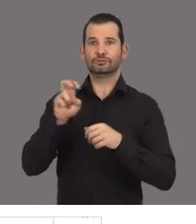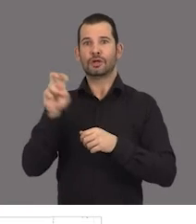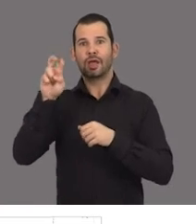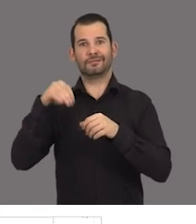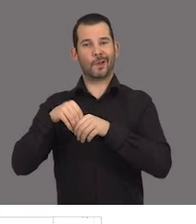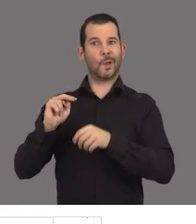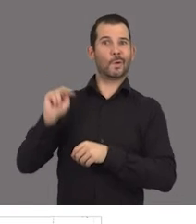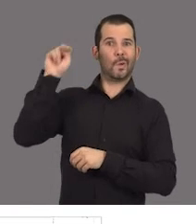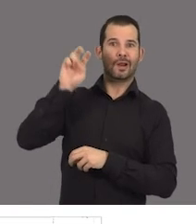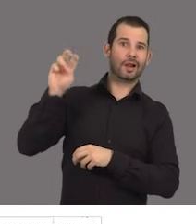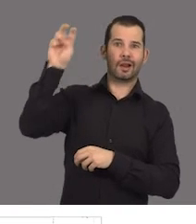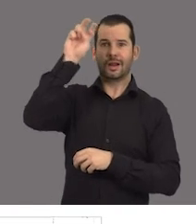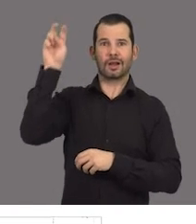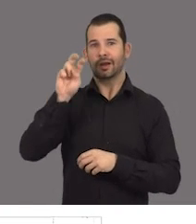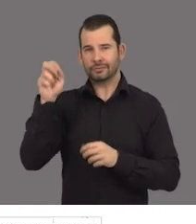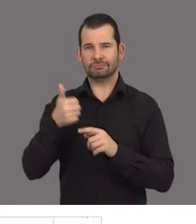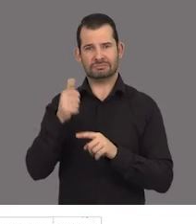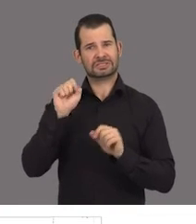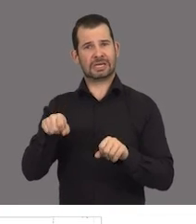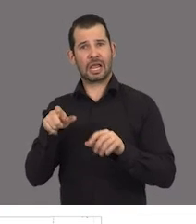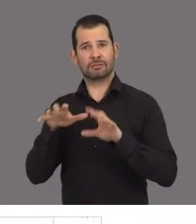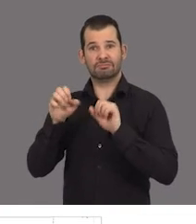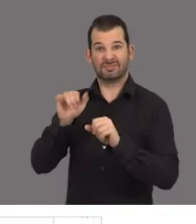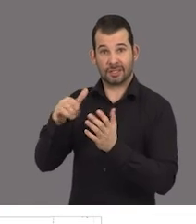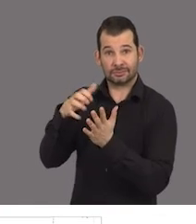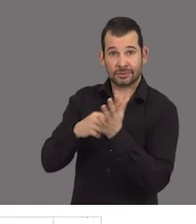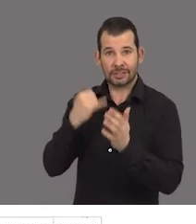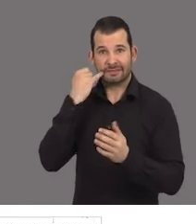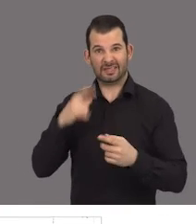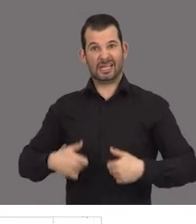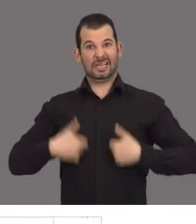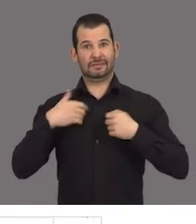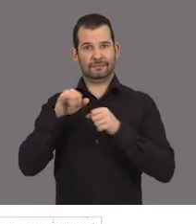You can claim these deductions if you lived in a prescribed northern zone